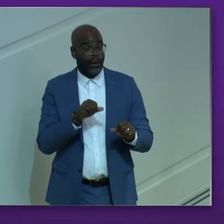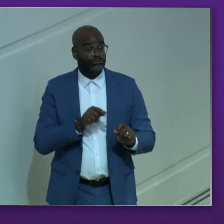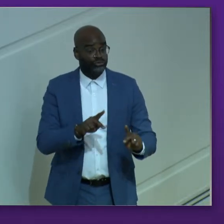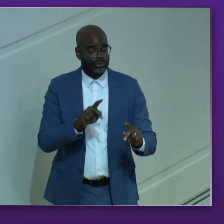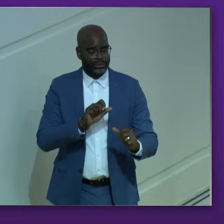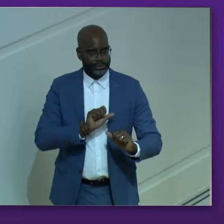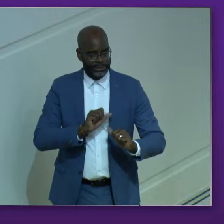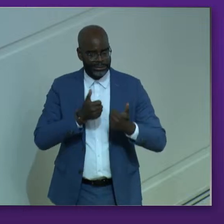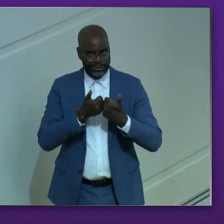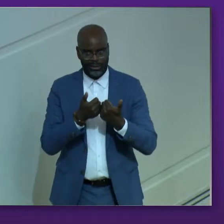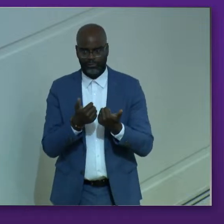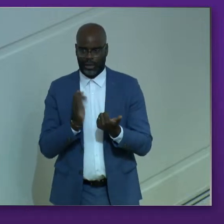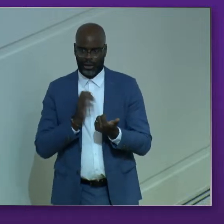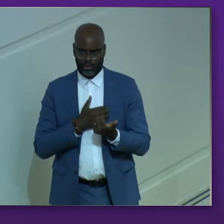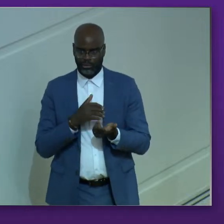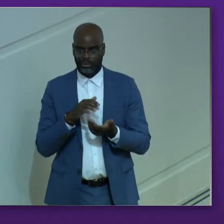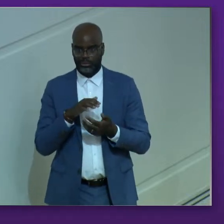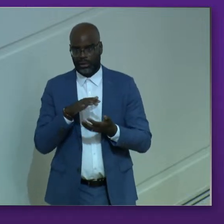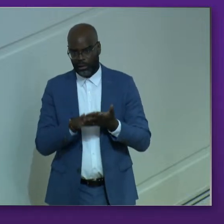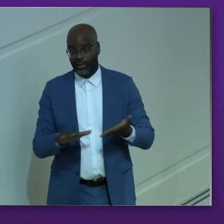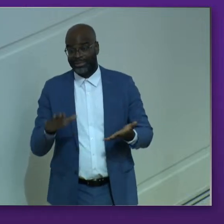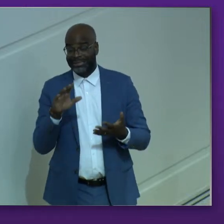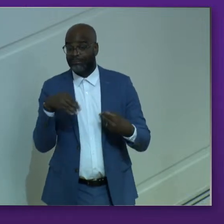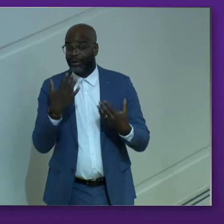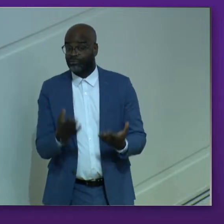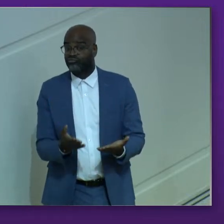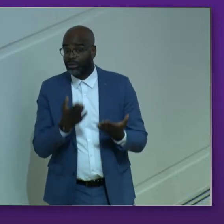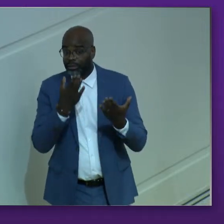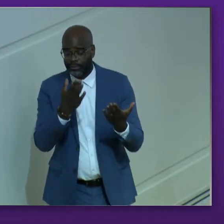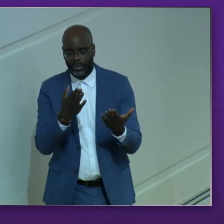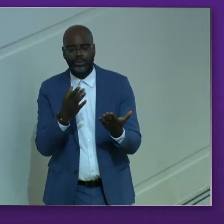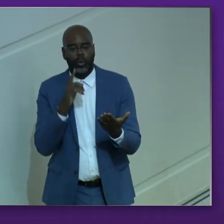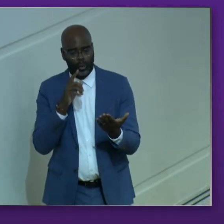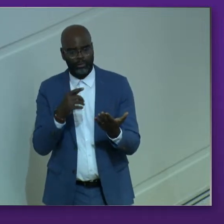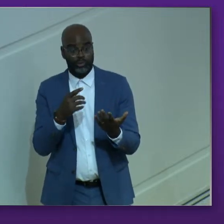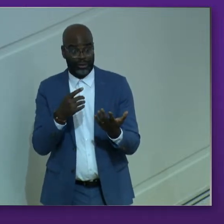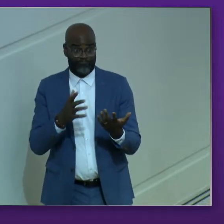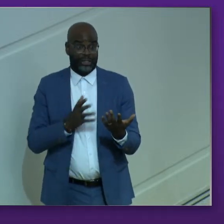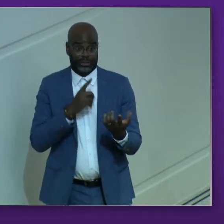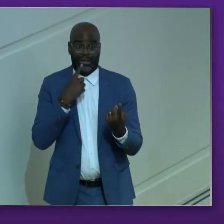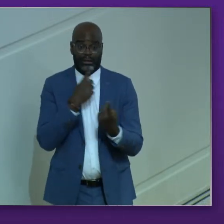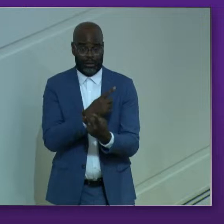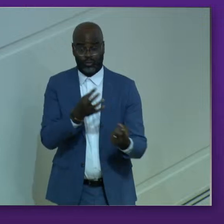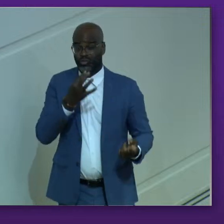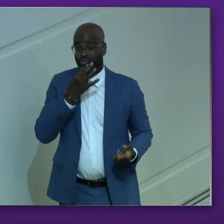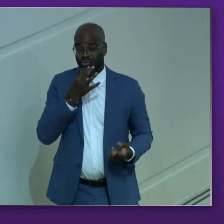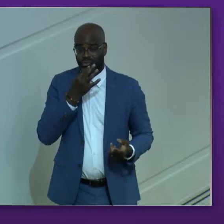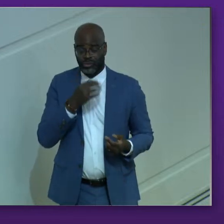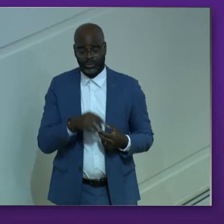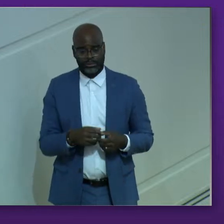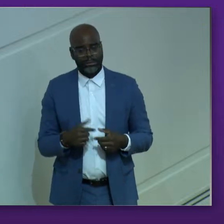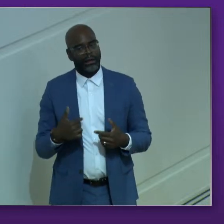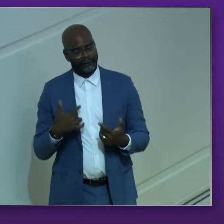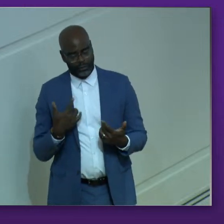APPLAUSE THE HSI TASK FORCE .